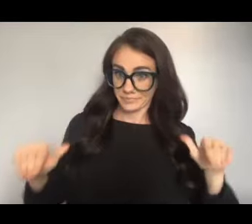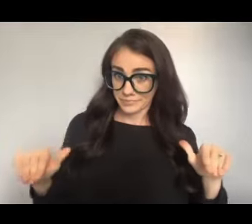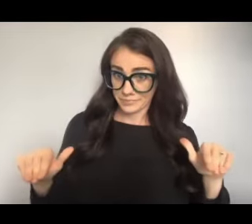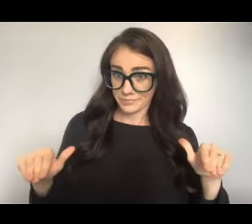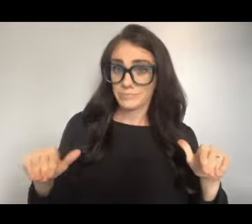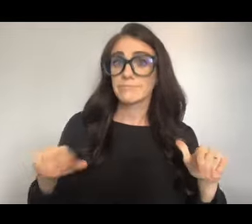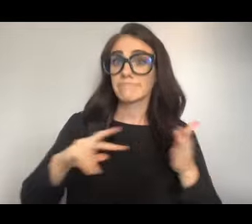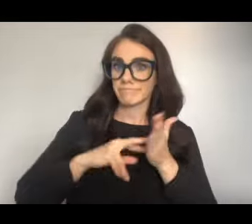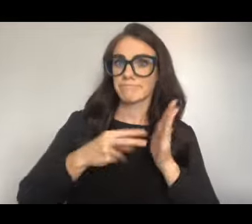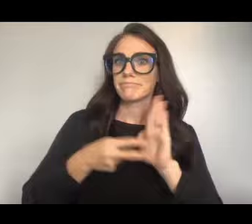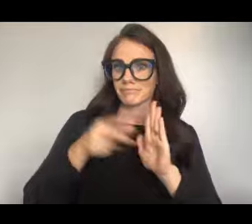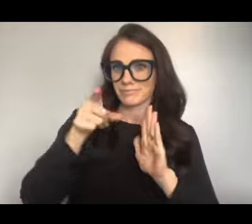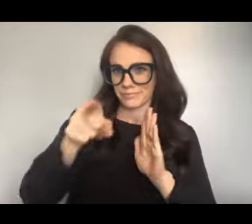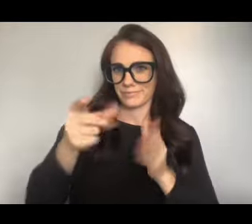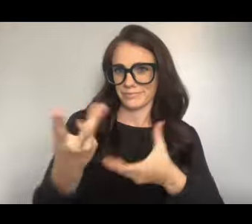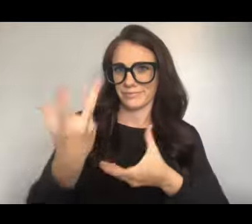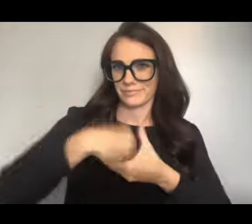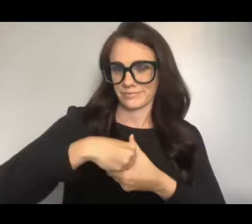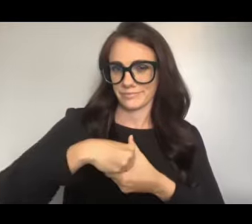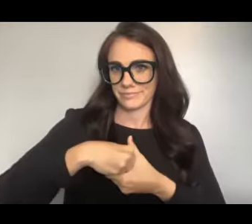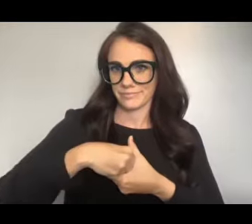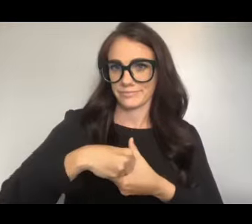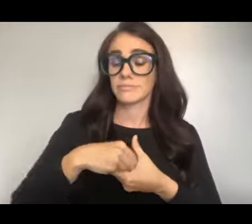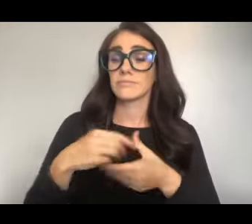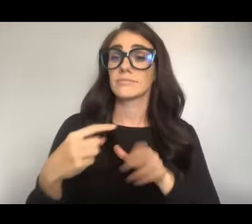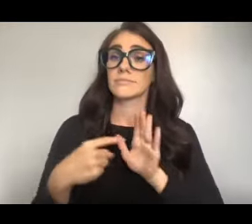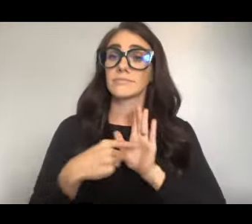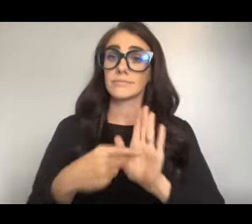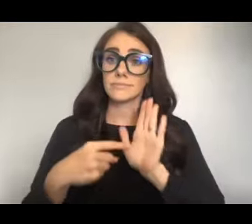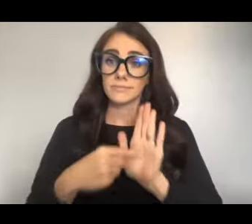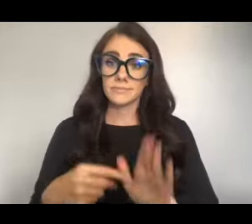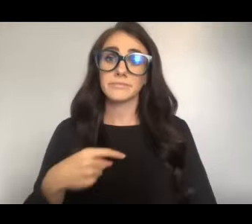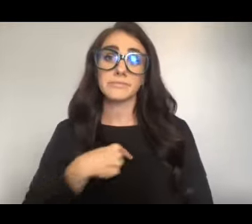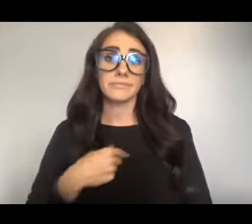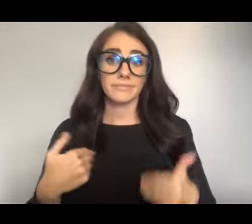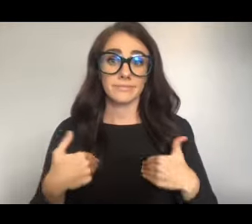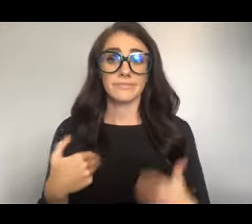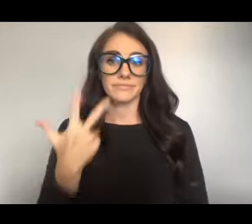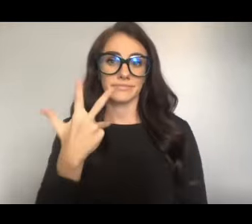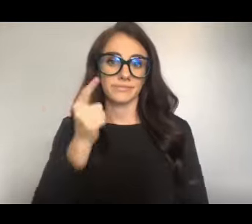within your family. Which means you're a part of that.